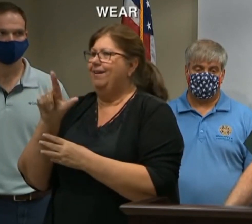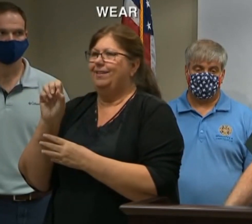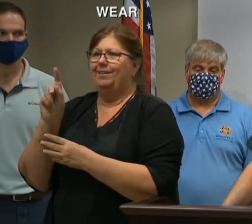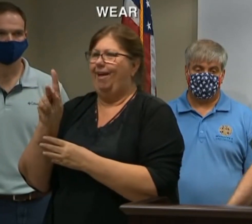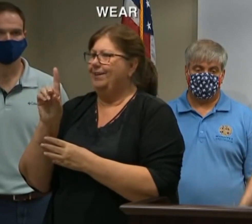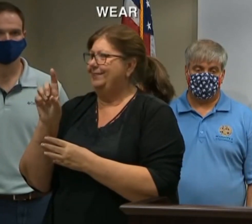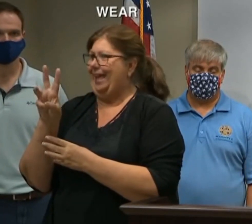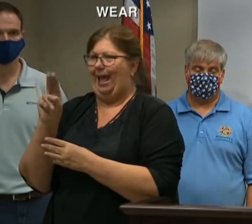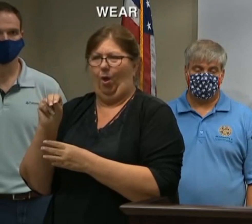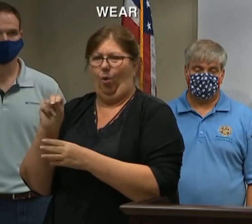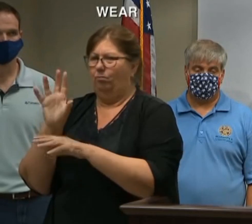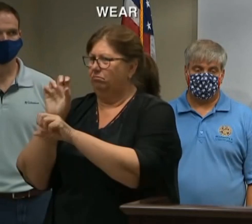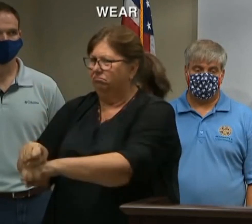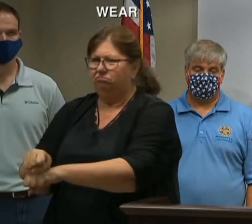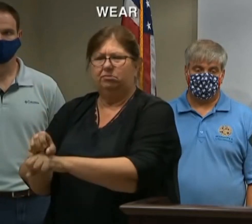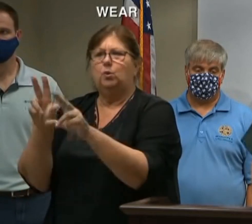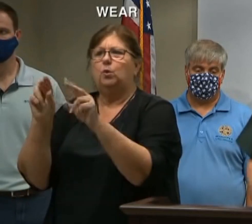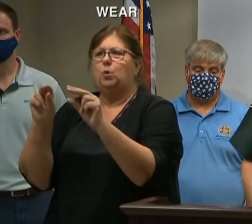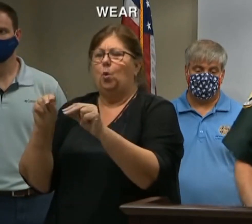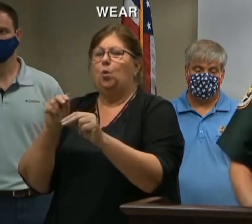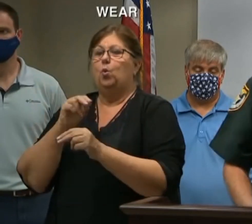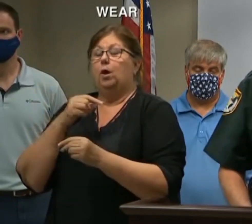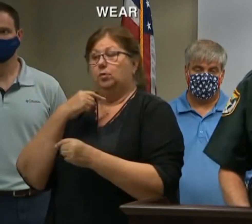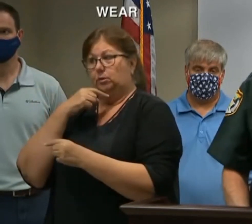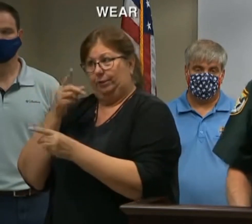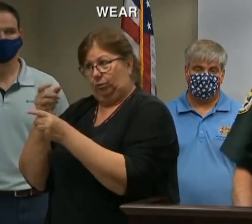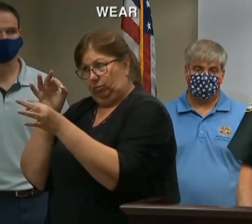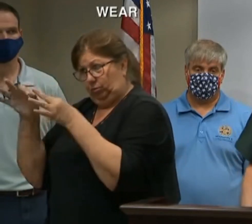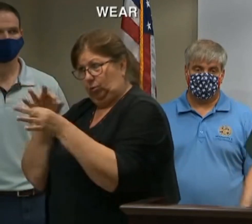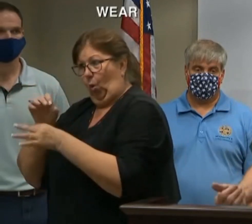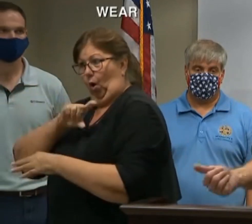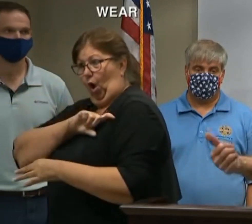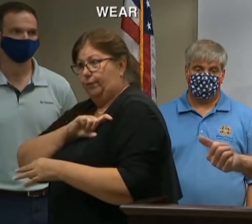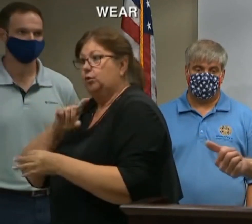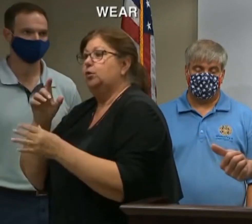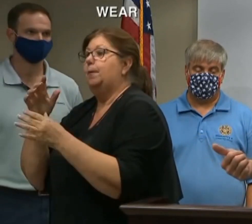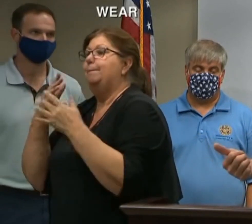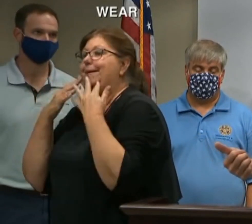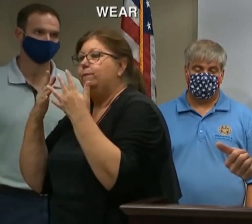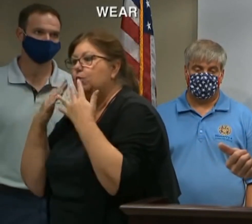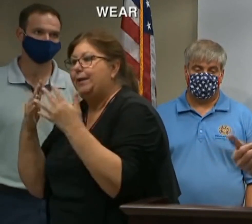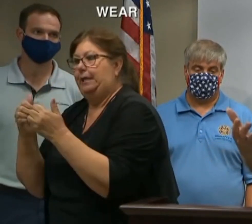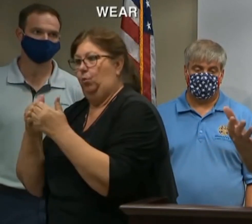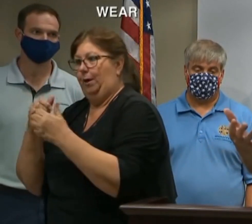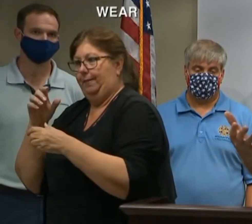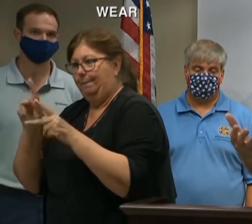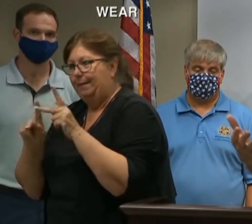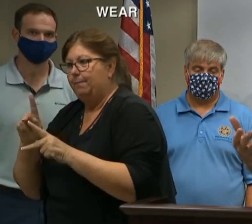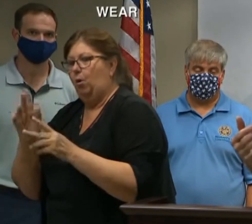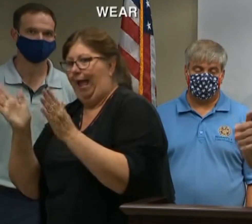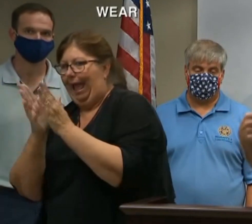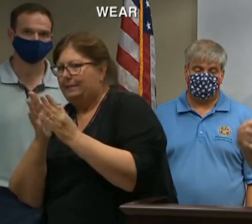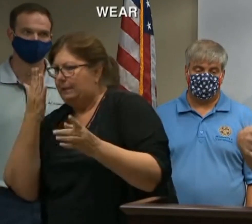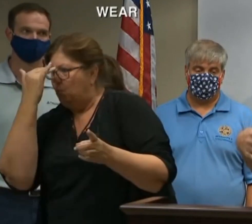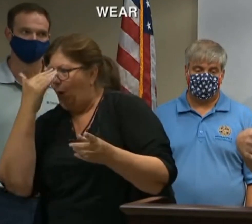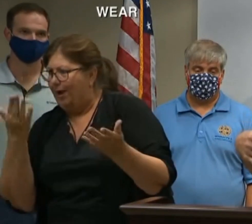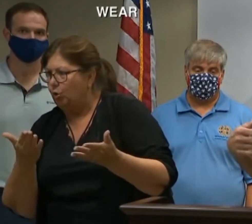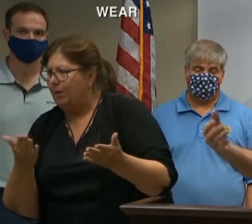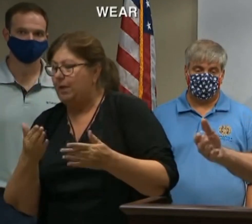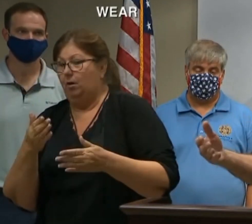our we've told our officers to be very reasonable in contact with citizens you know verify why you're outside in a courteous way are you going to work from